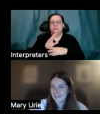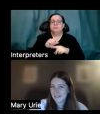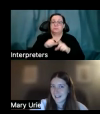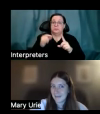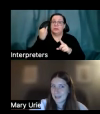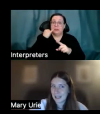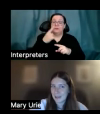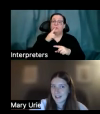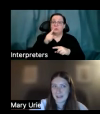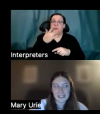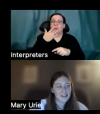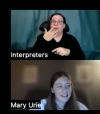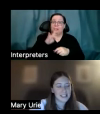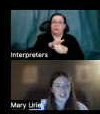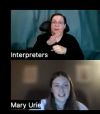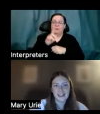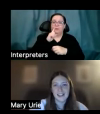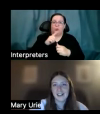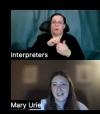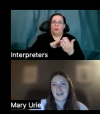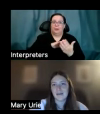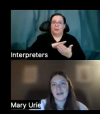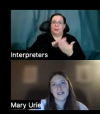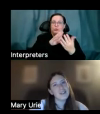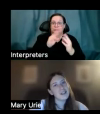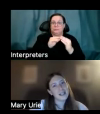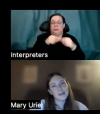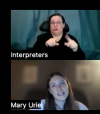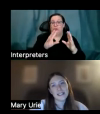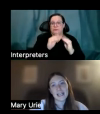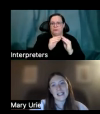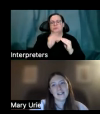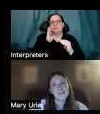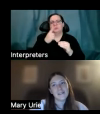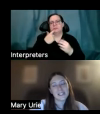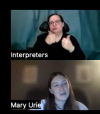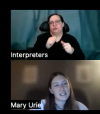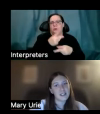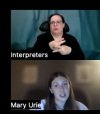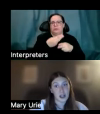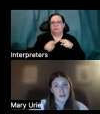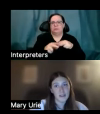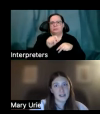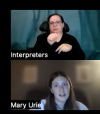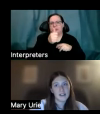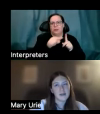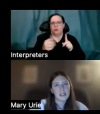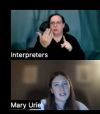enough to get a in person meeting during the session, I would say try to keep it to 1015 minutes pops just because they